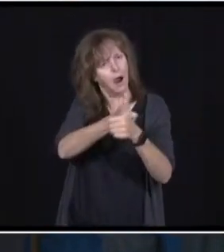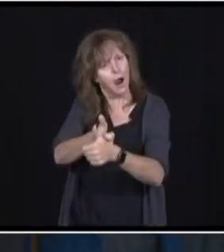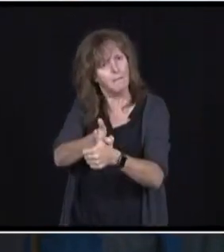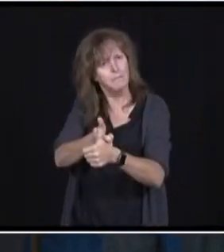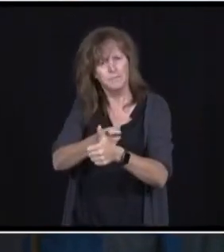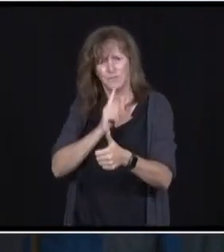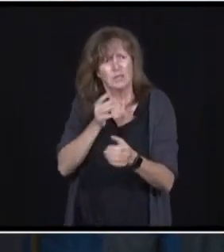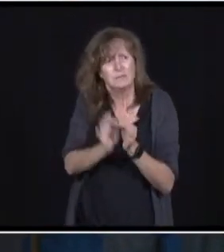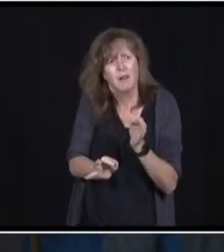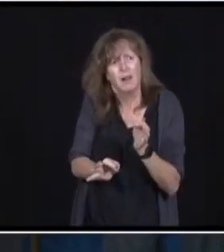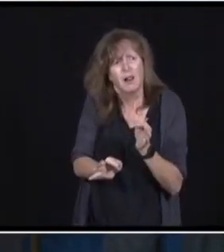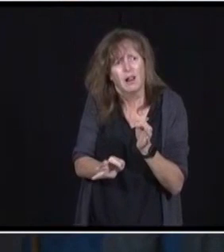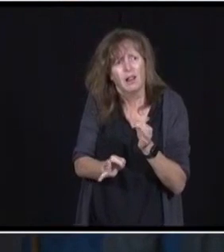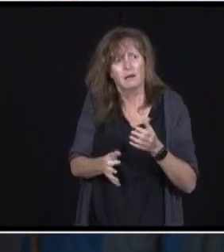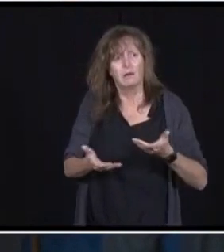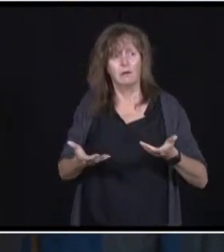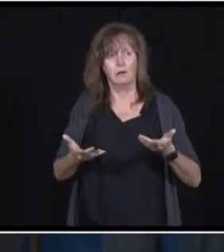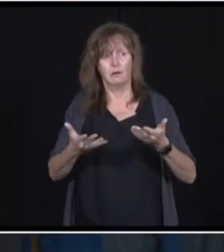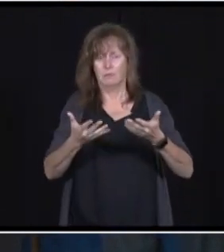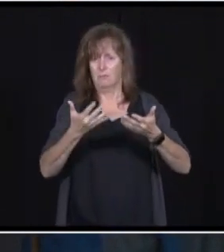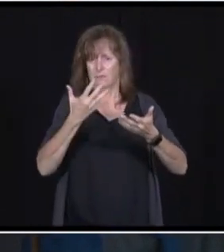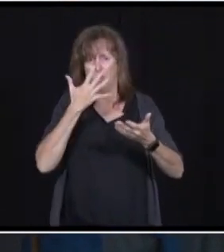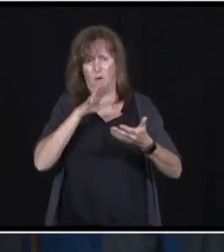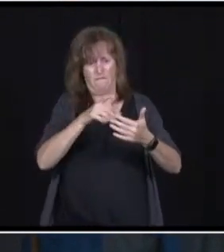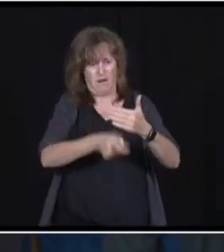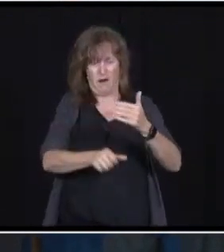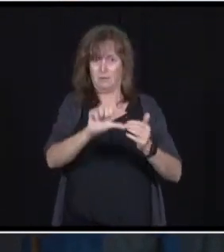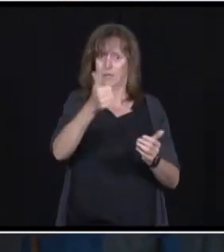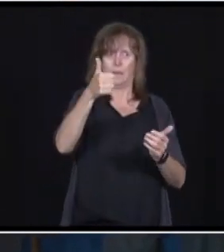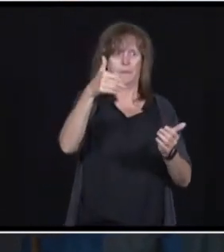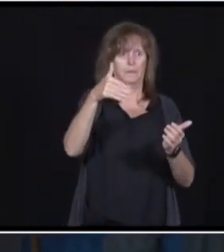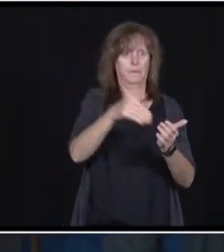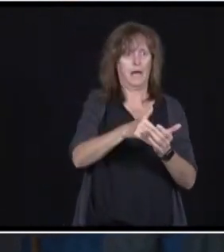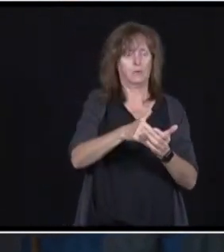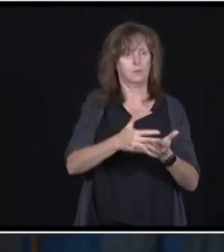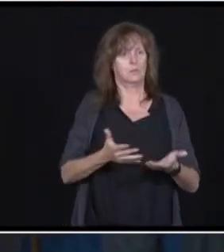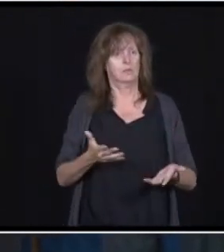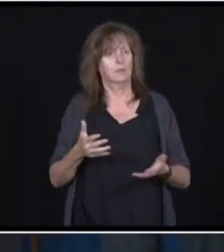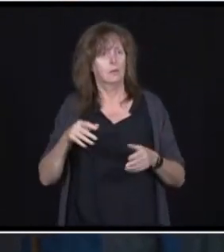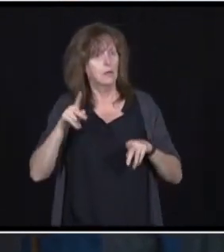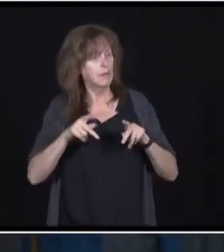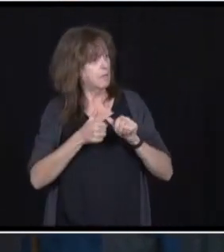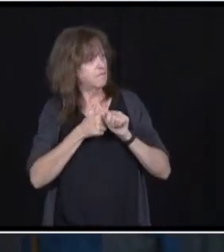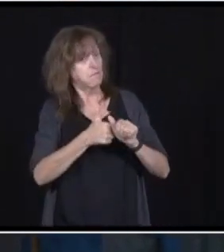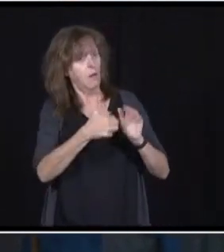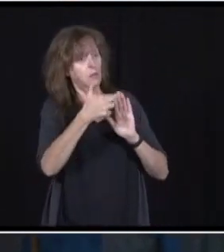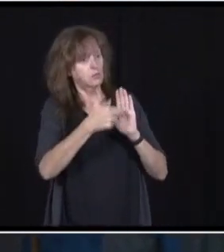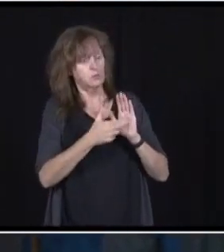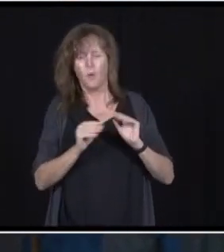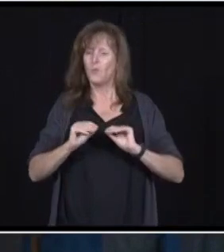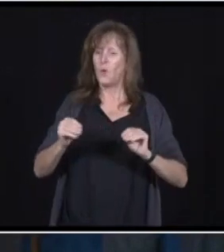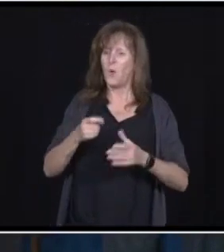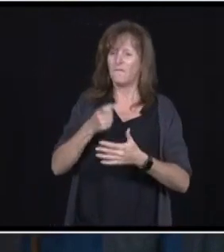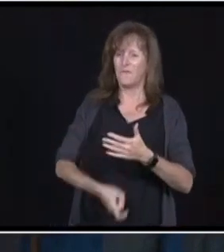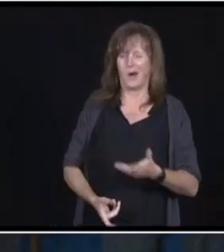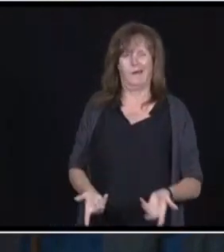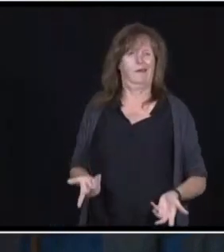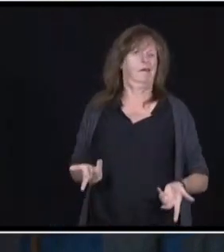seem to differ from region to region. I will never direct the police. That is not our place to direct the police.